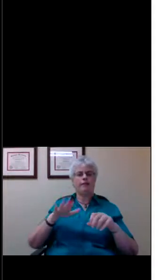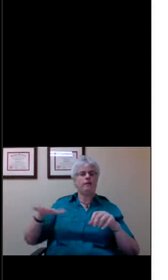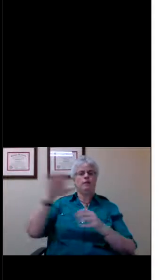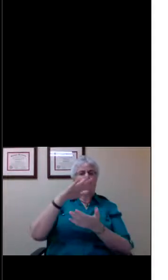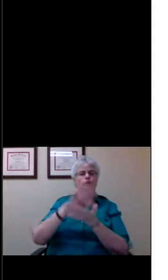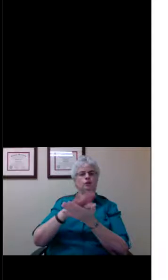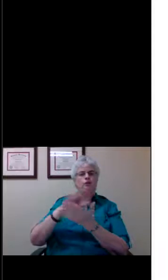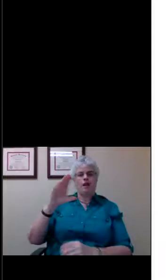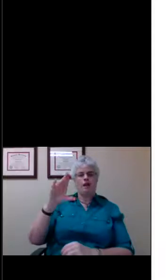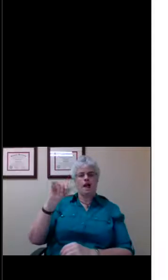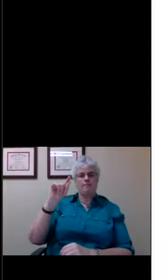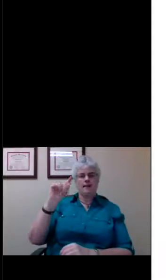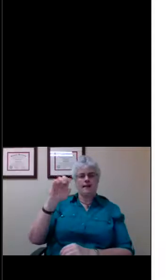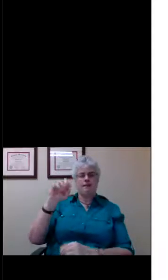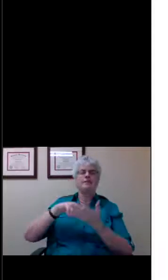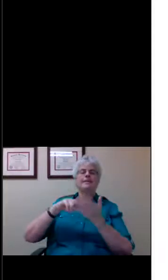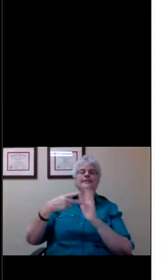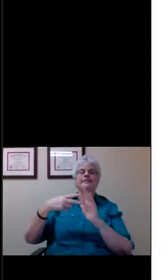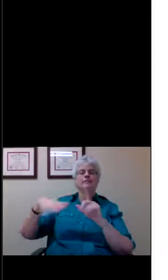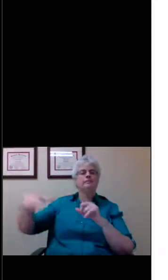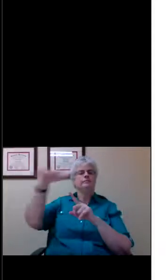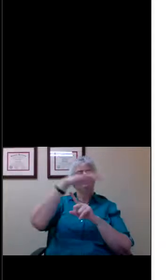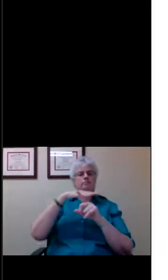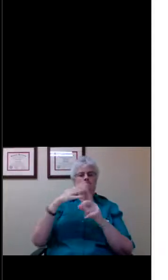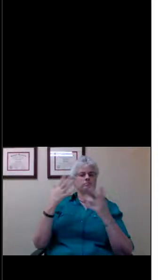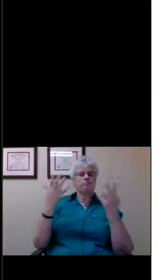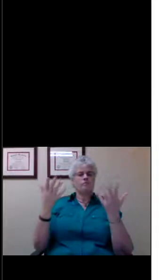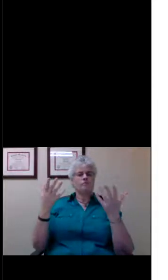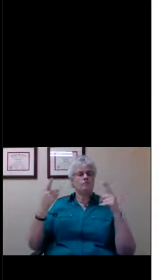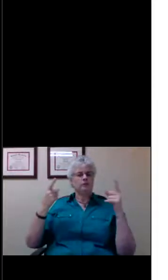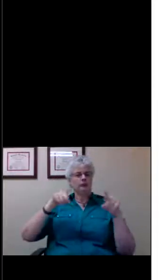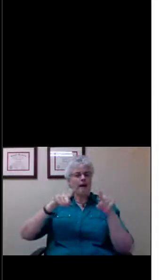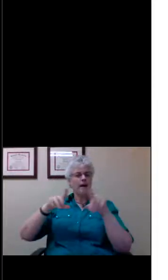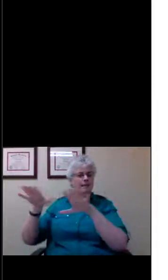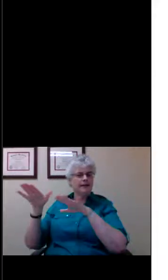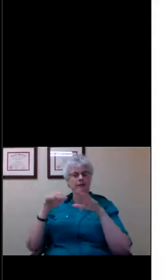look and did an analysis of their school climate. Their entire school